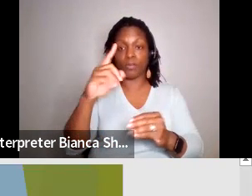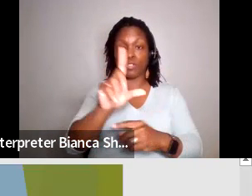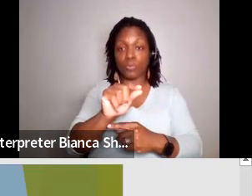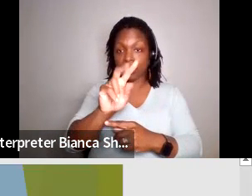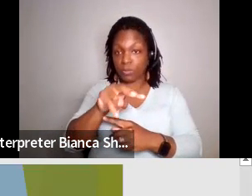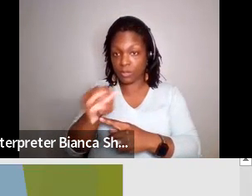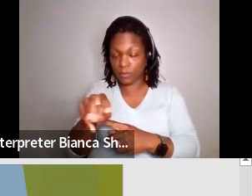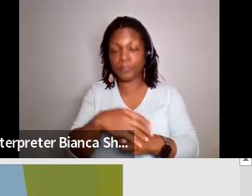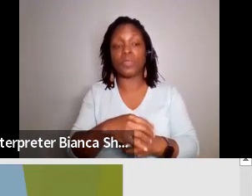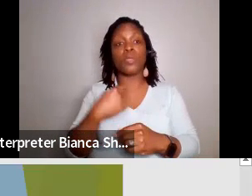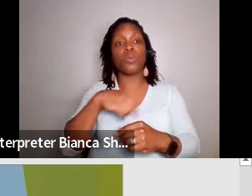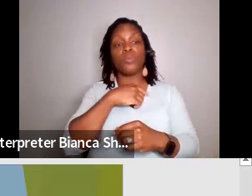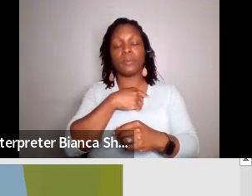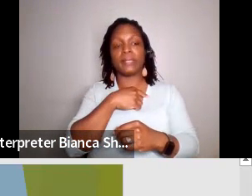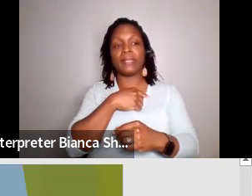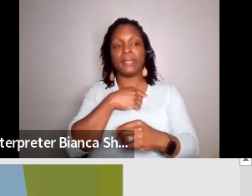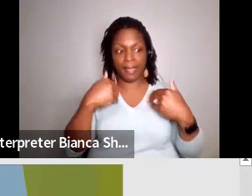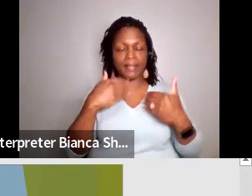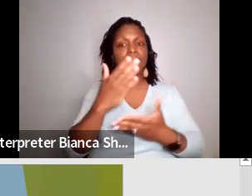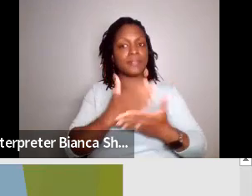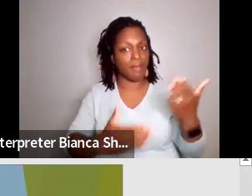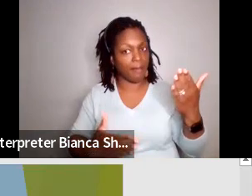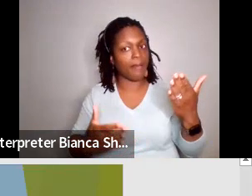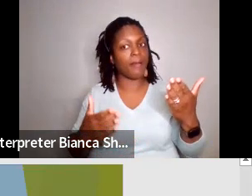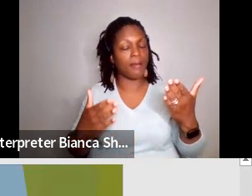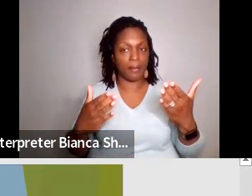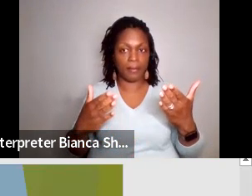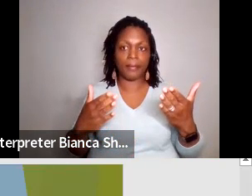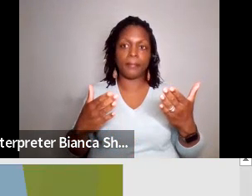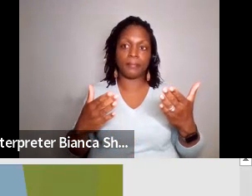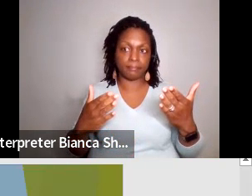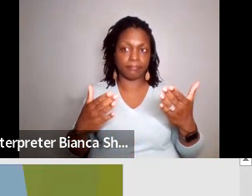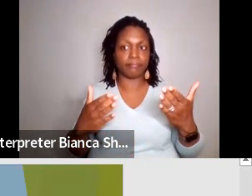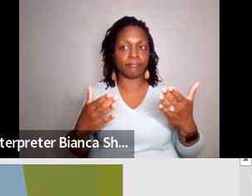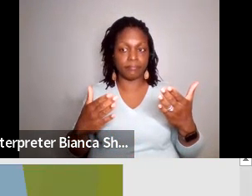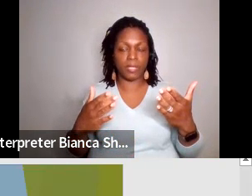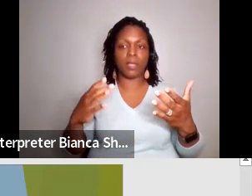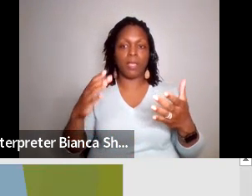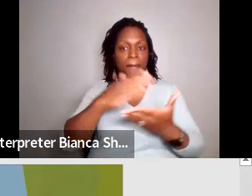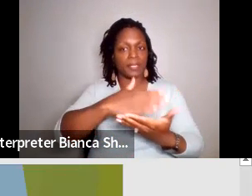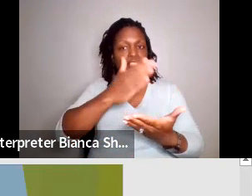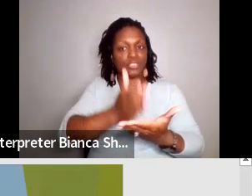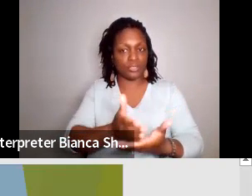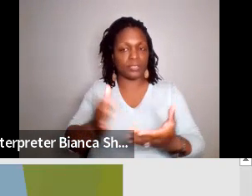We did have some activities related to budget that impacted those OCD programs.